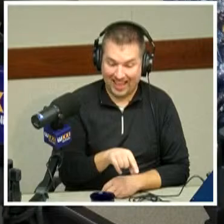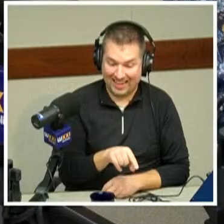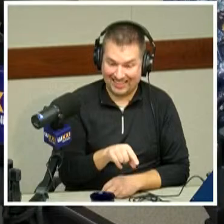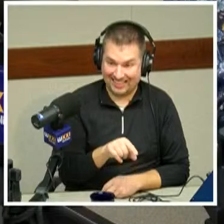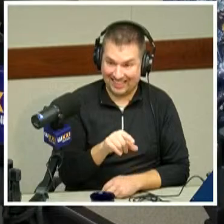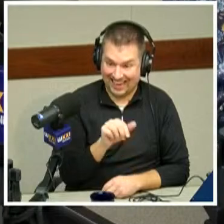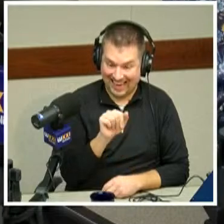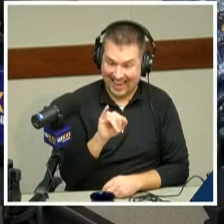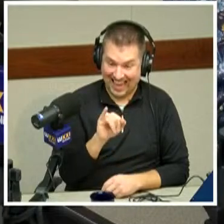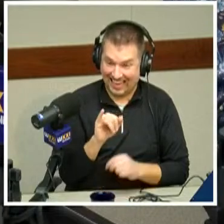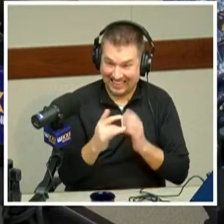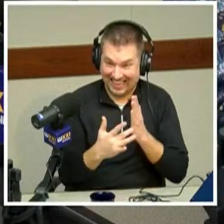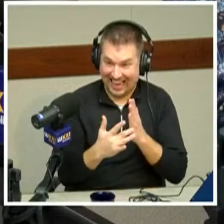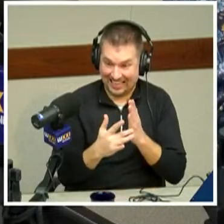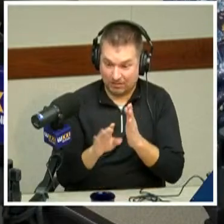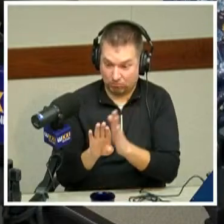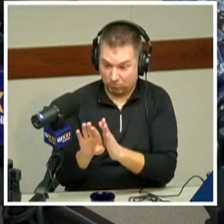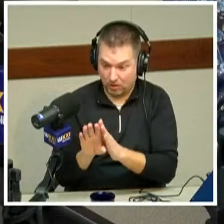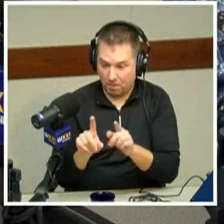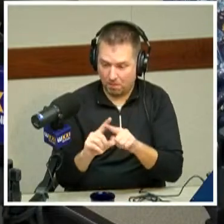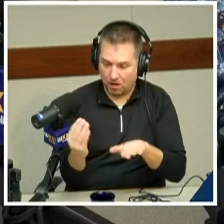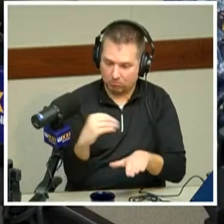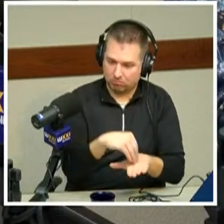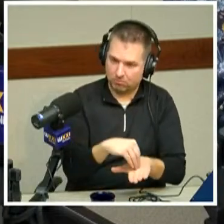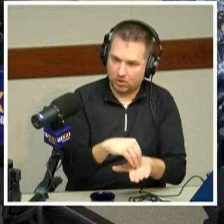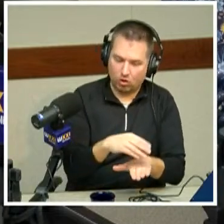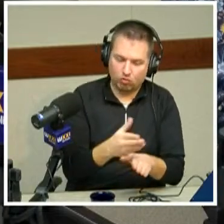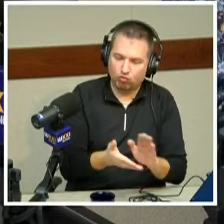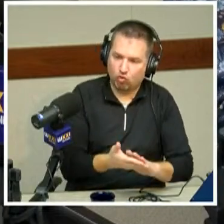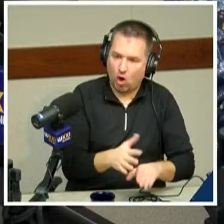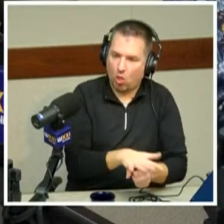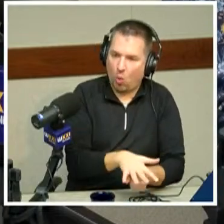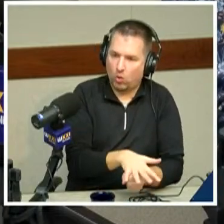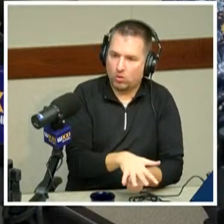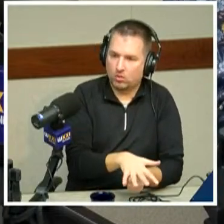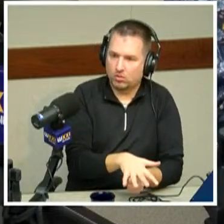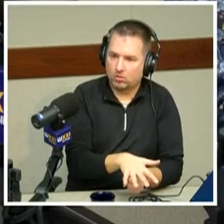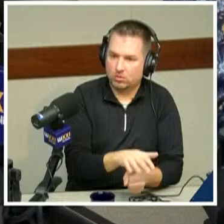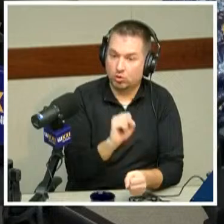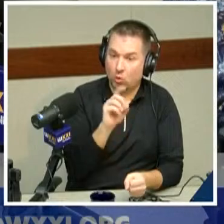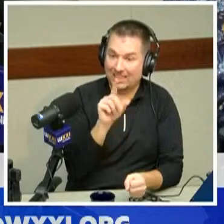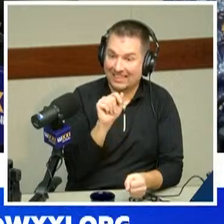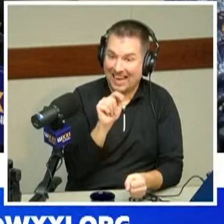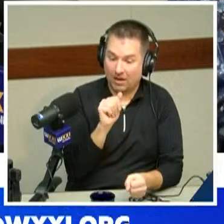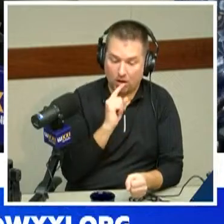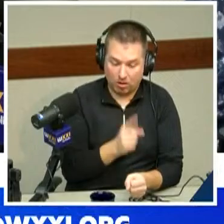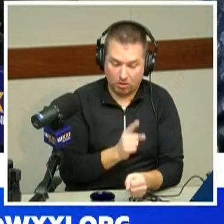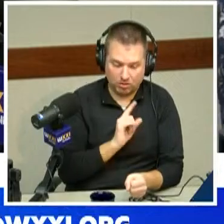it in our lab machine so that you know the data stays in the lab so we can make sure that it's